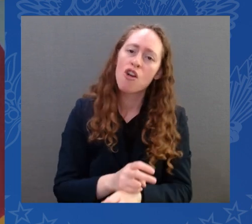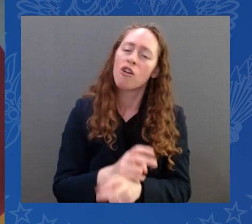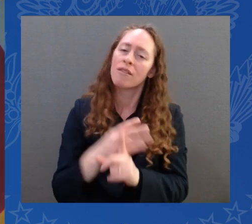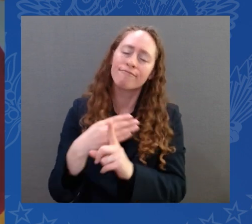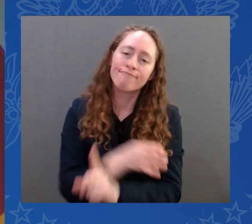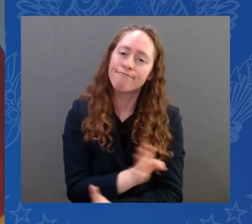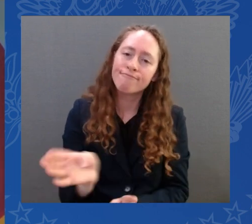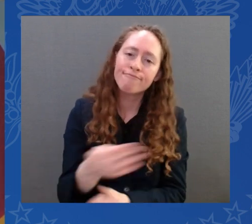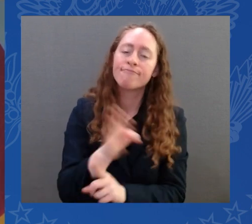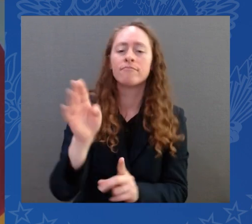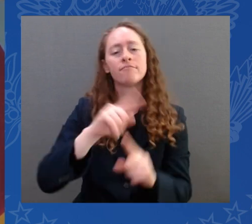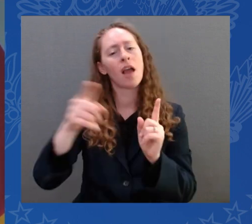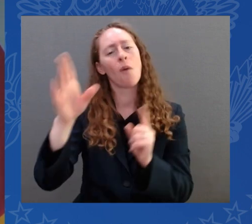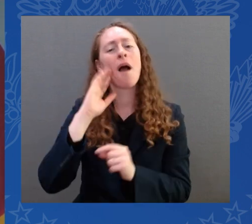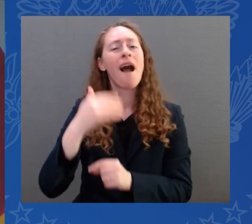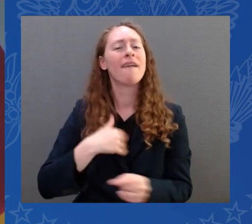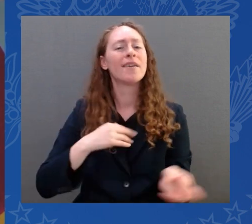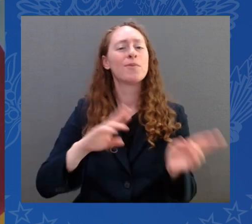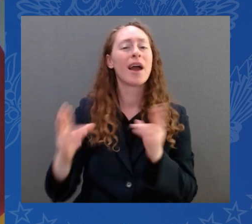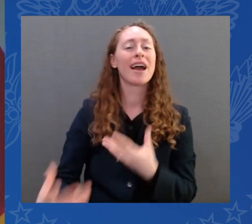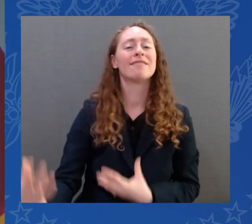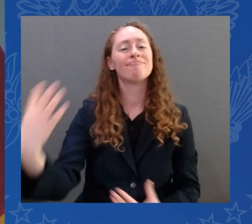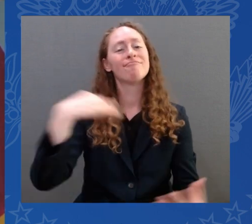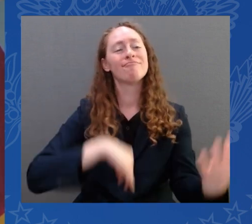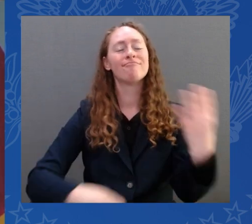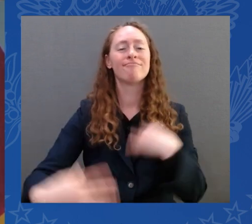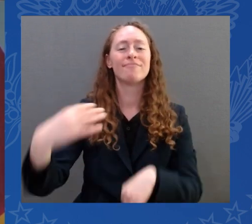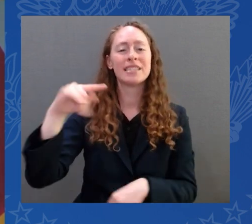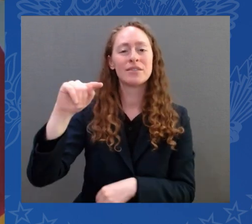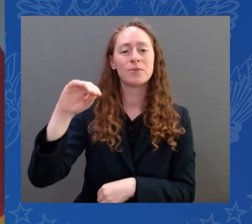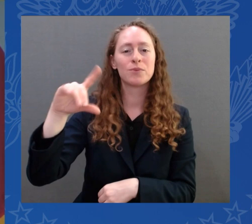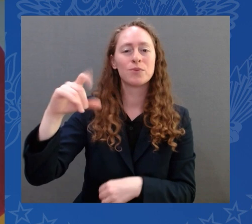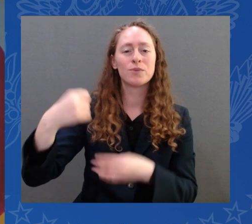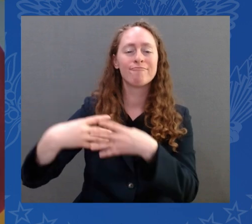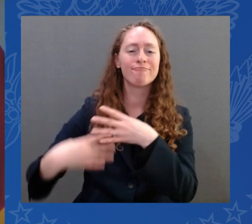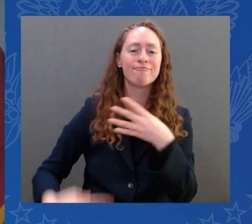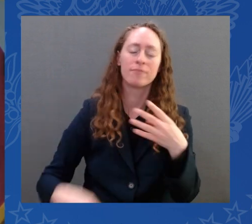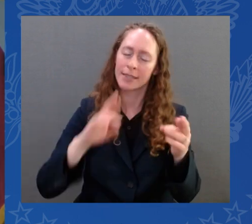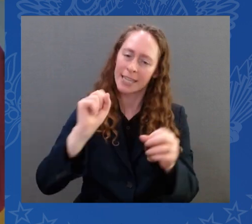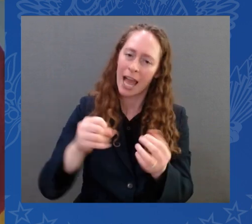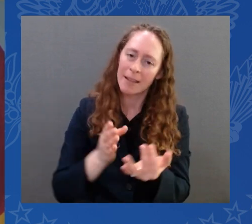This great academy has prepared you to face every challenge and overcome any obstacle. You are ready.